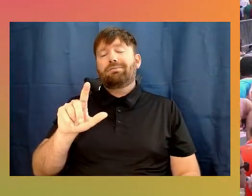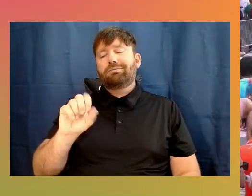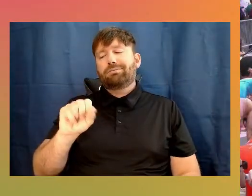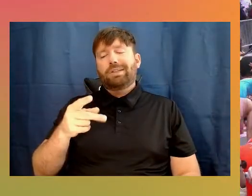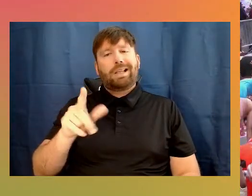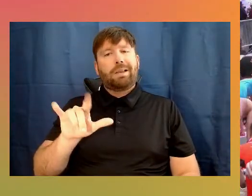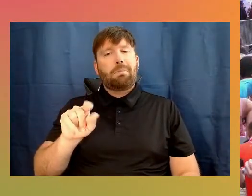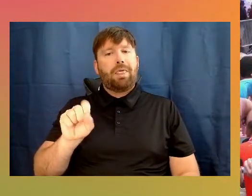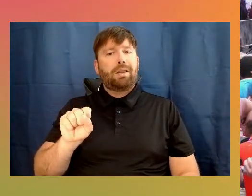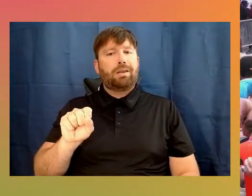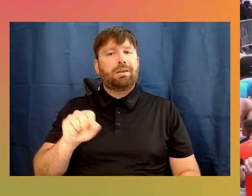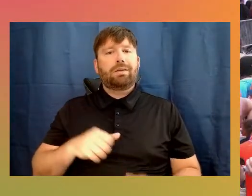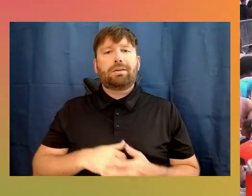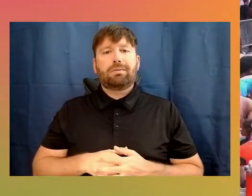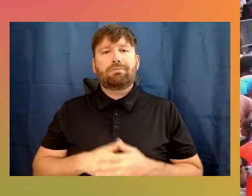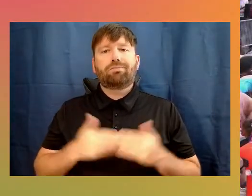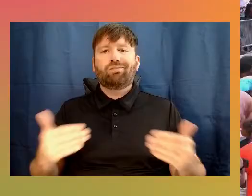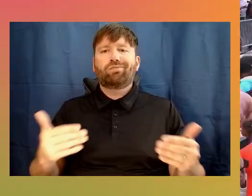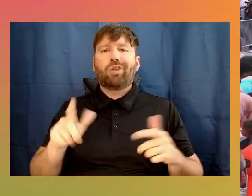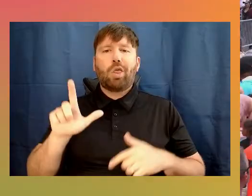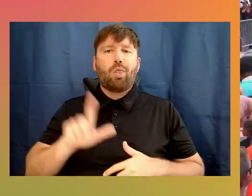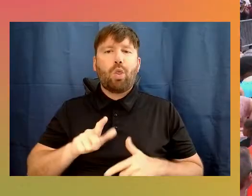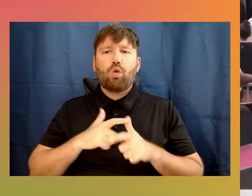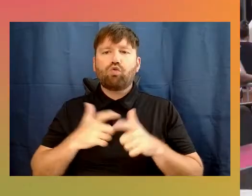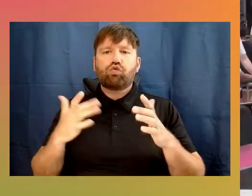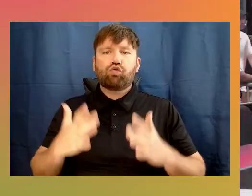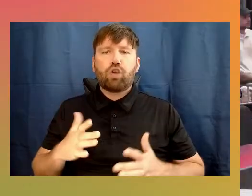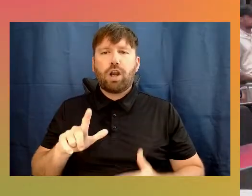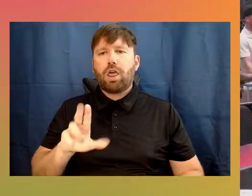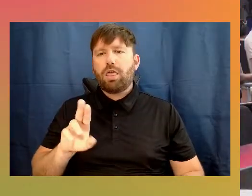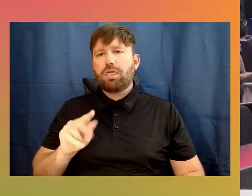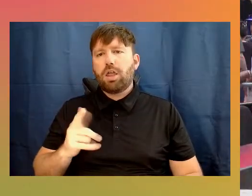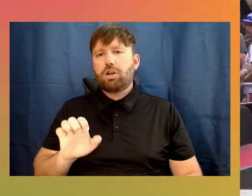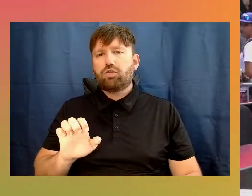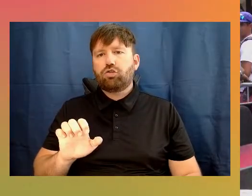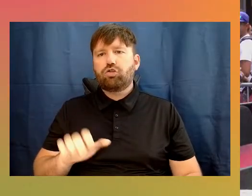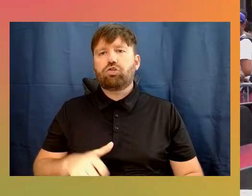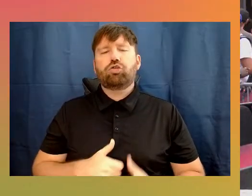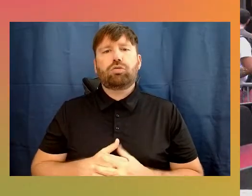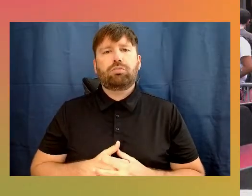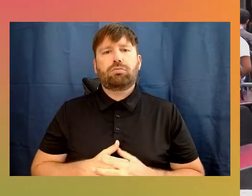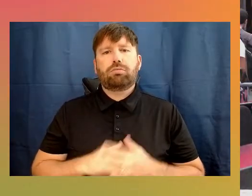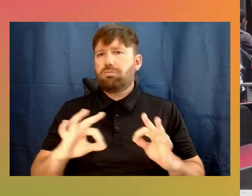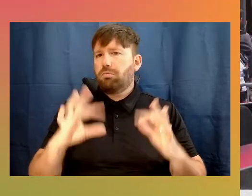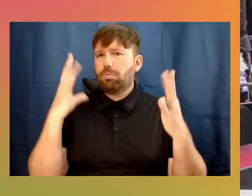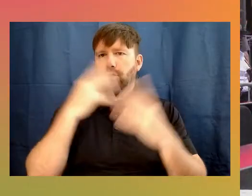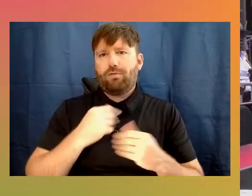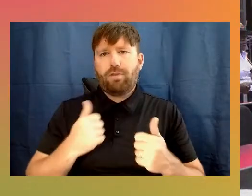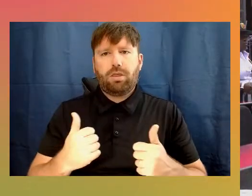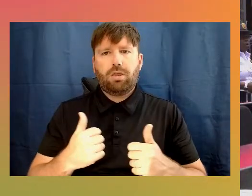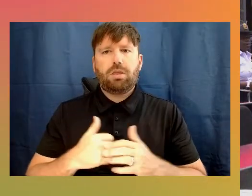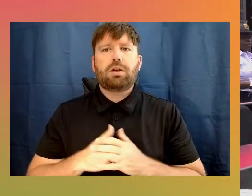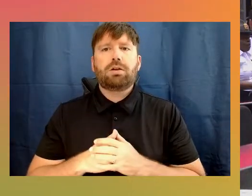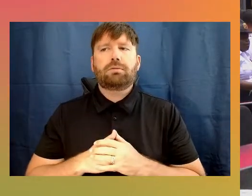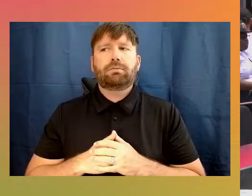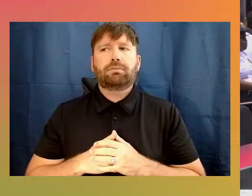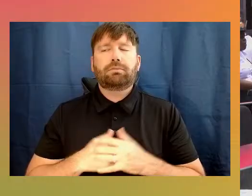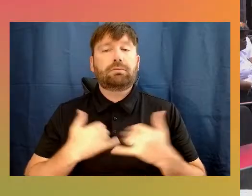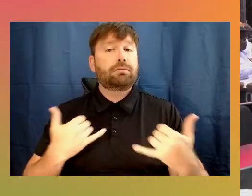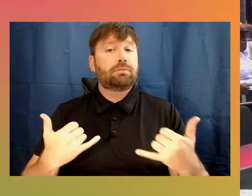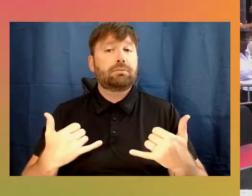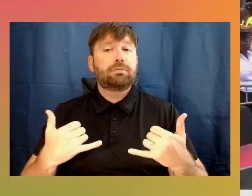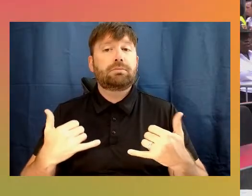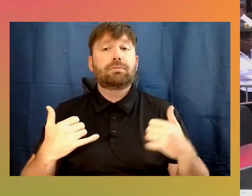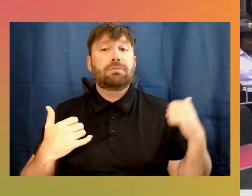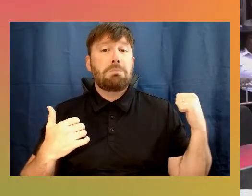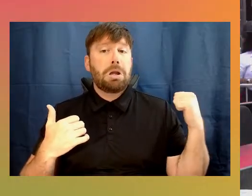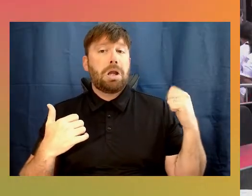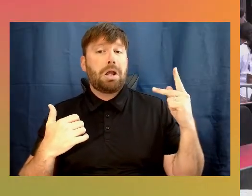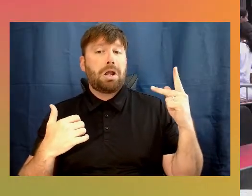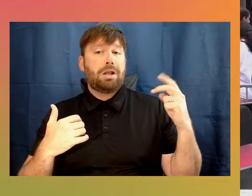SHIFTED BACK TO HALF SPLITS.